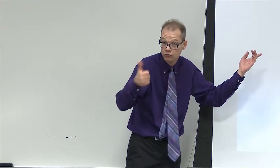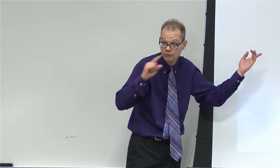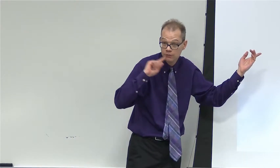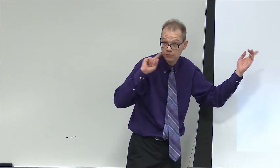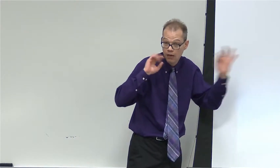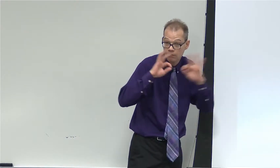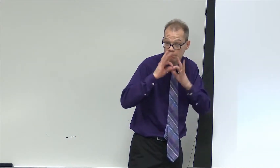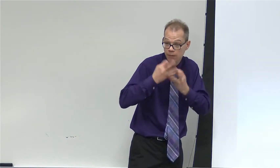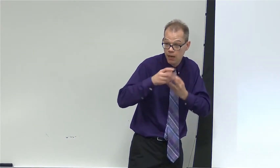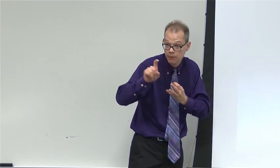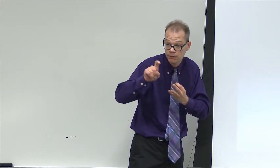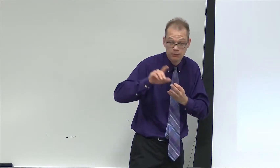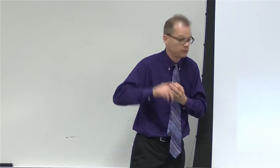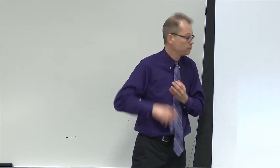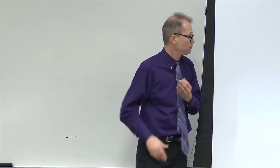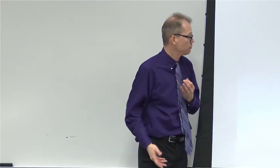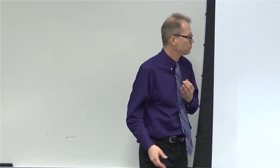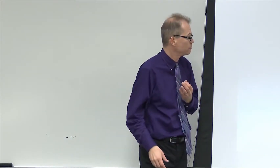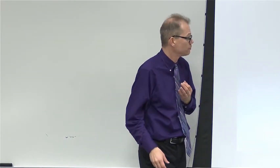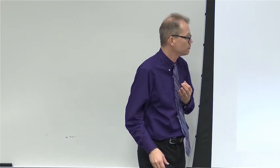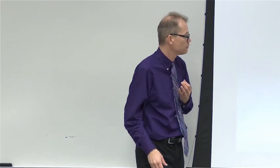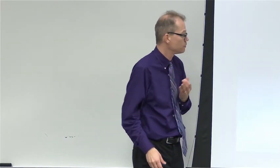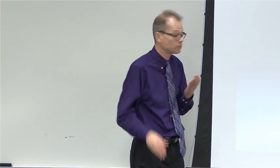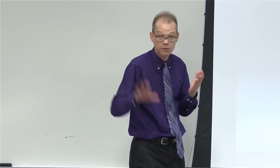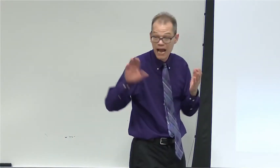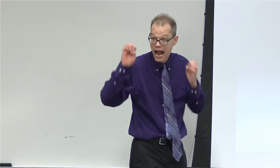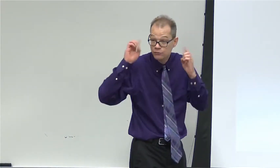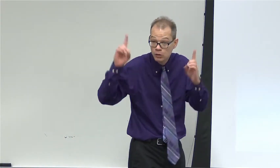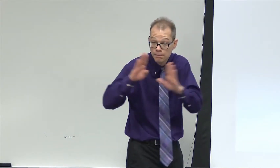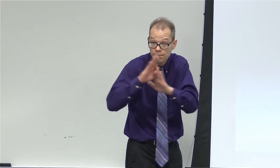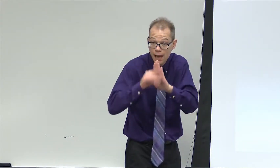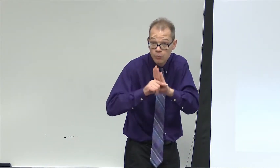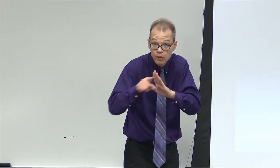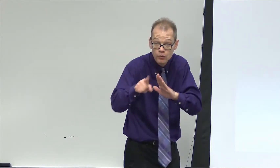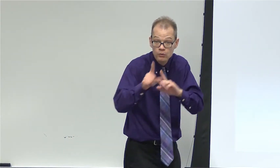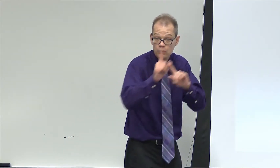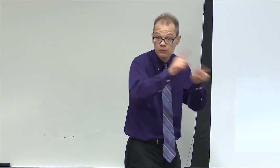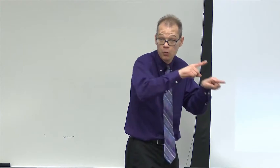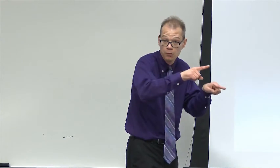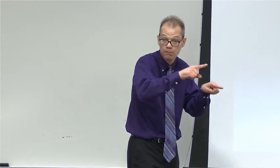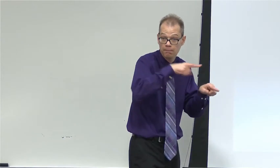Do they have other deaf family members? What's their educational background?